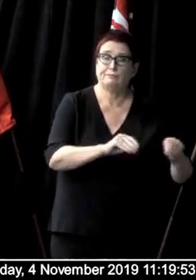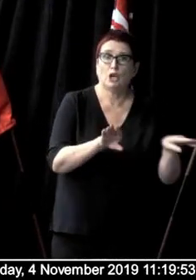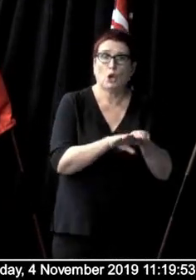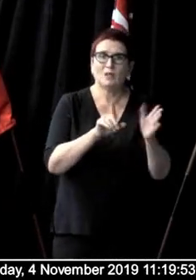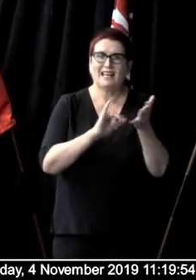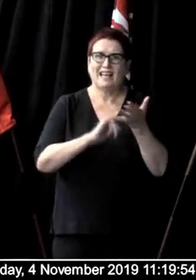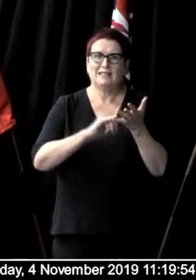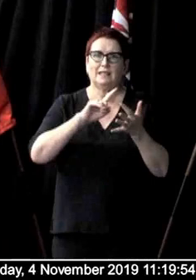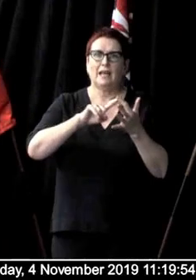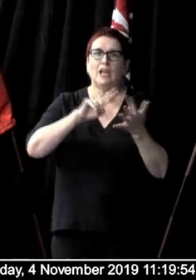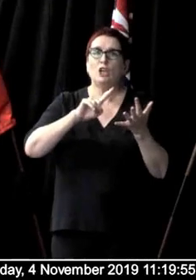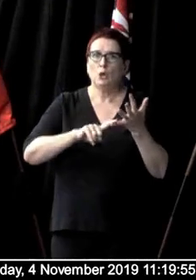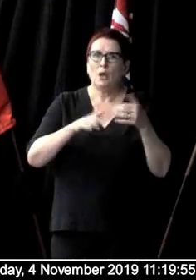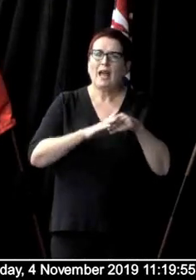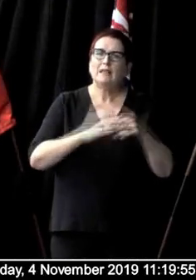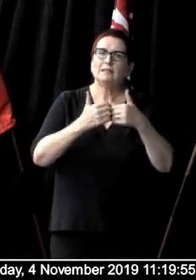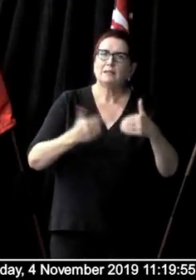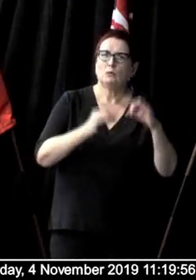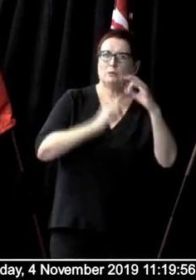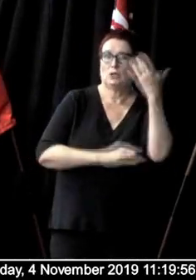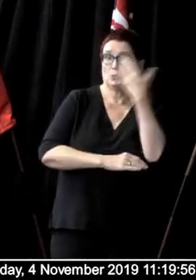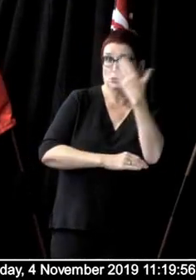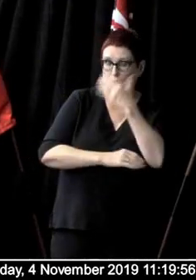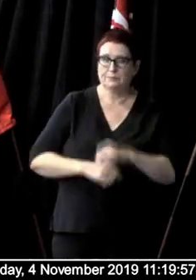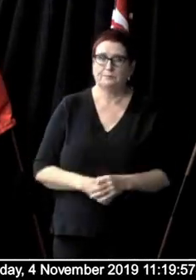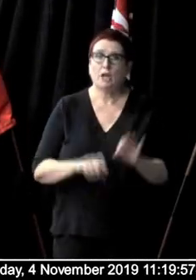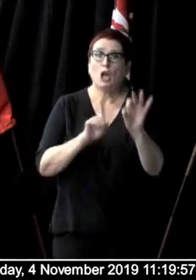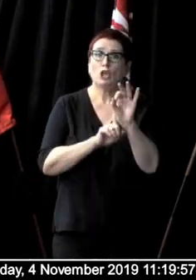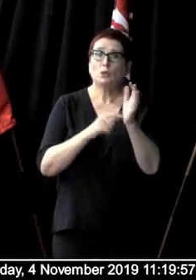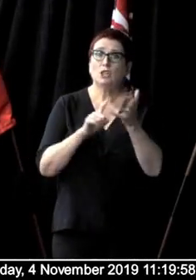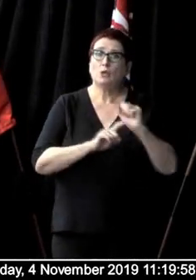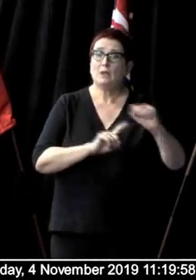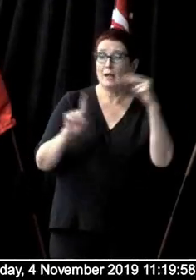As a representative voice for its members, QTU’s position on special education and